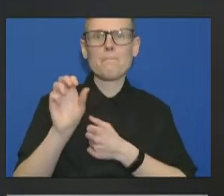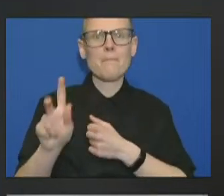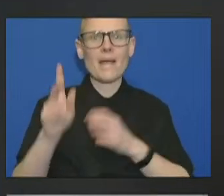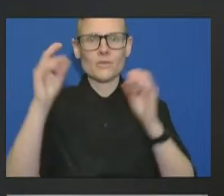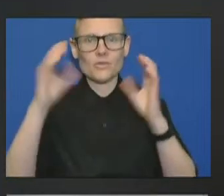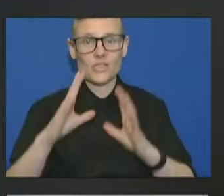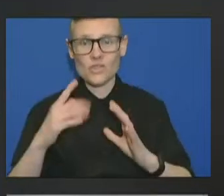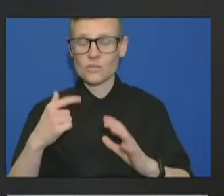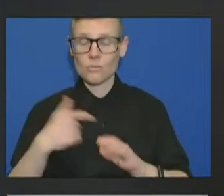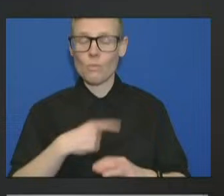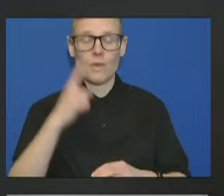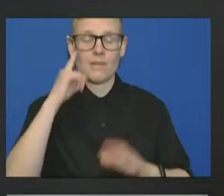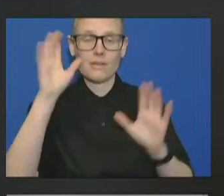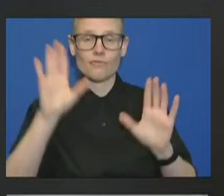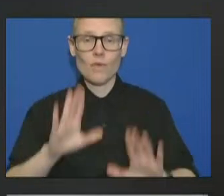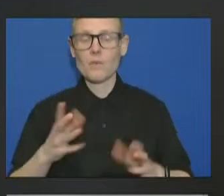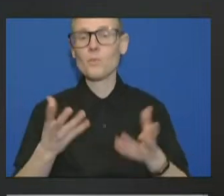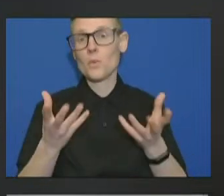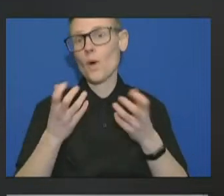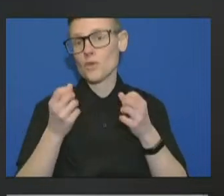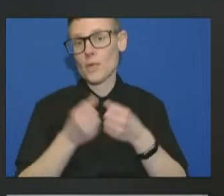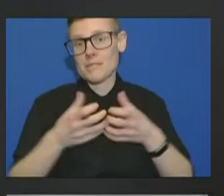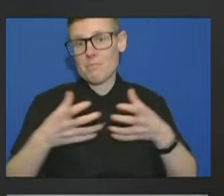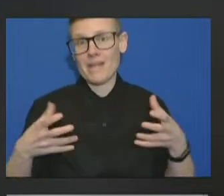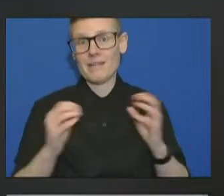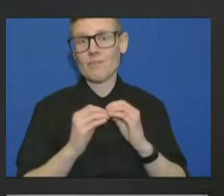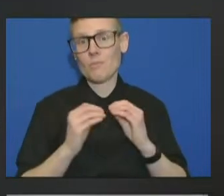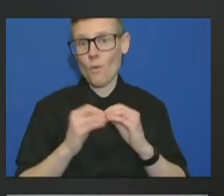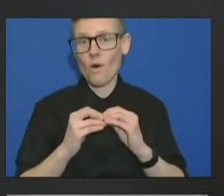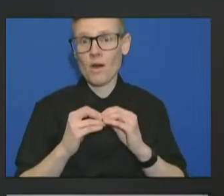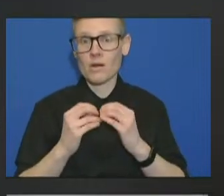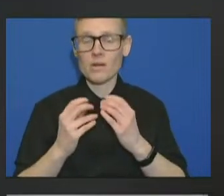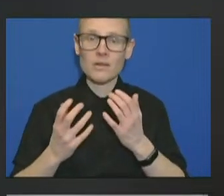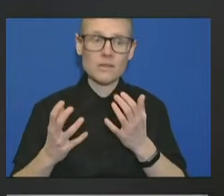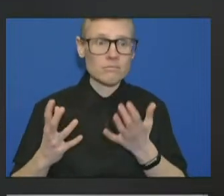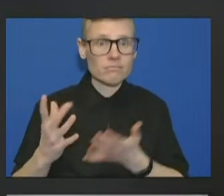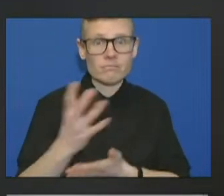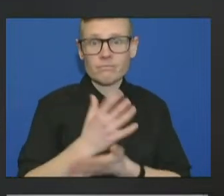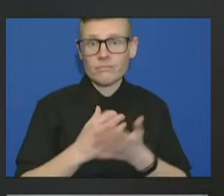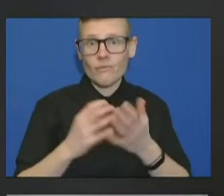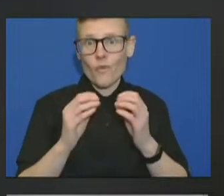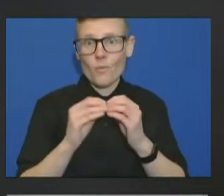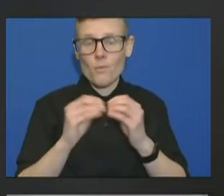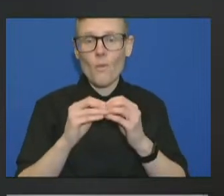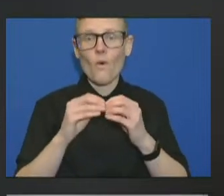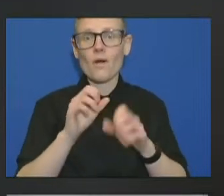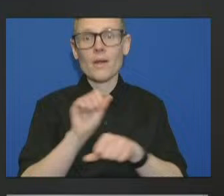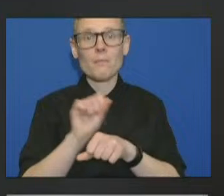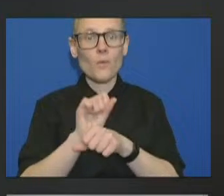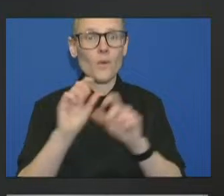that this is a great initiative and we'd love to even expand